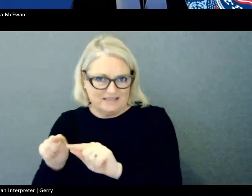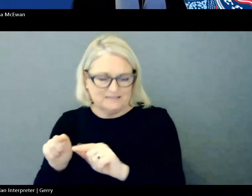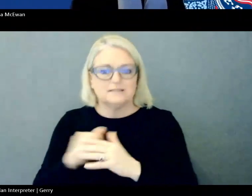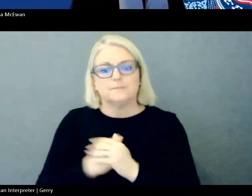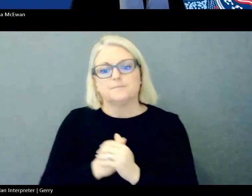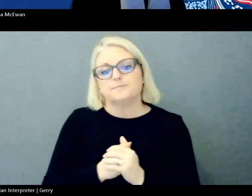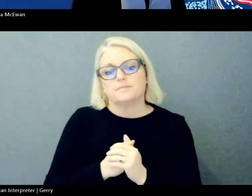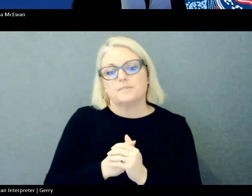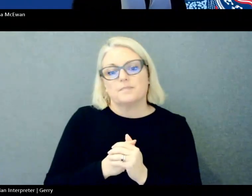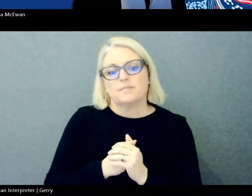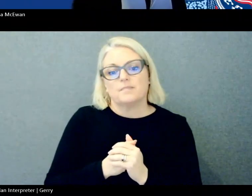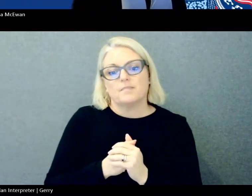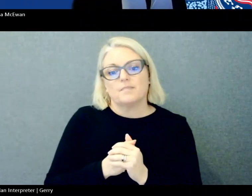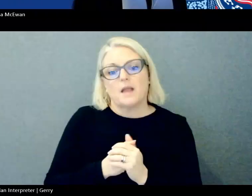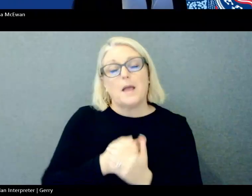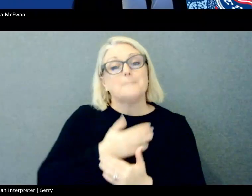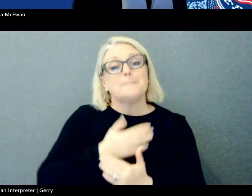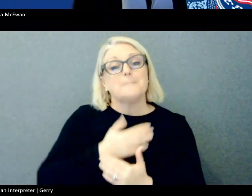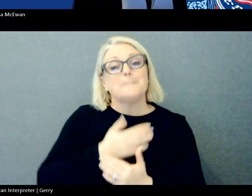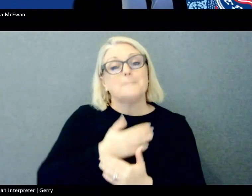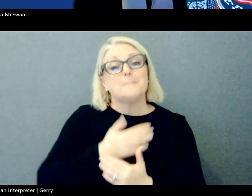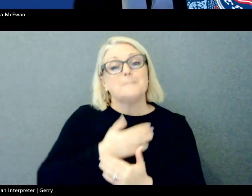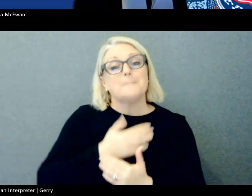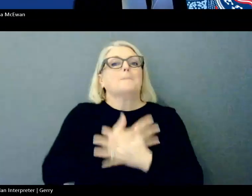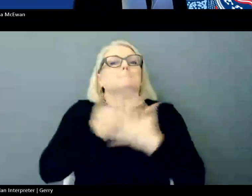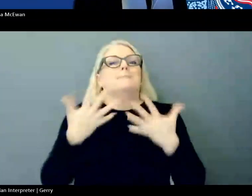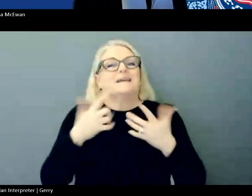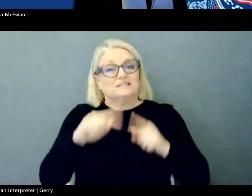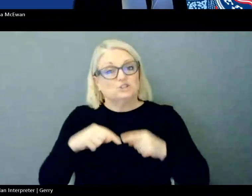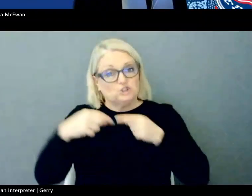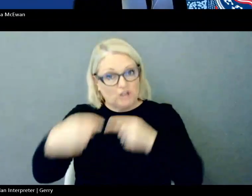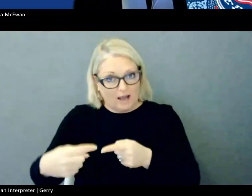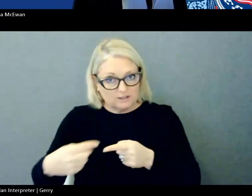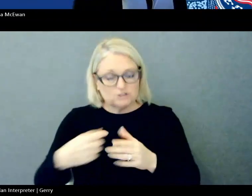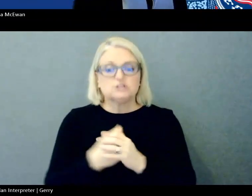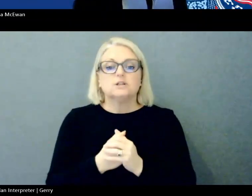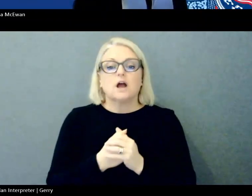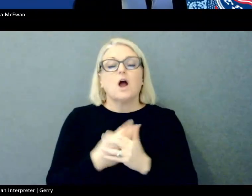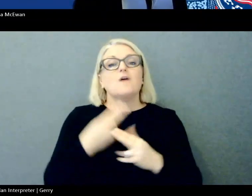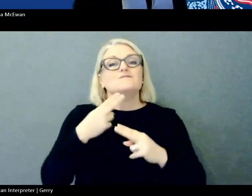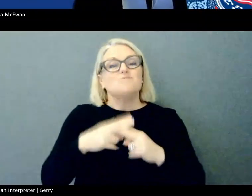in terms of the delivery of services, certainly in residential care environments